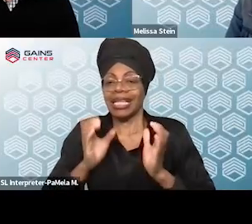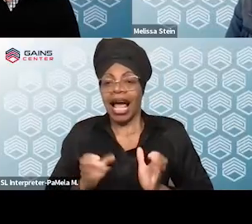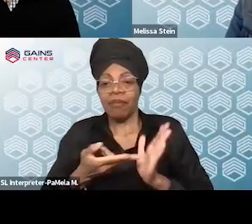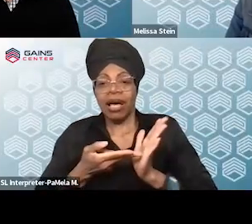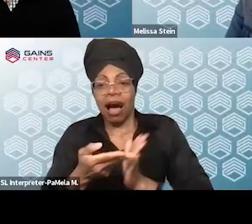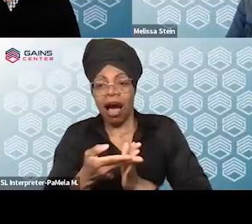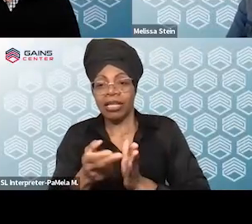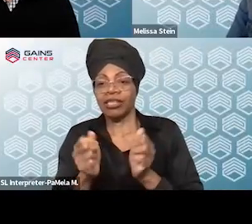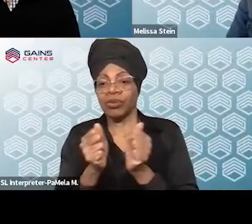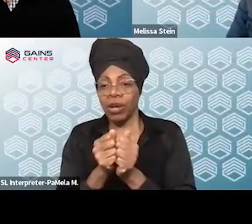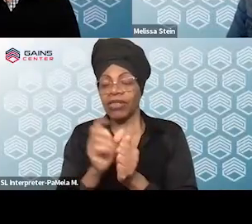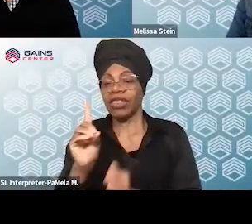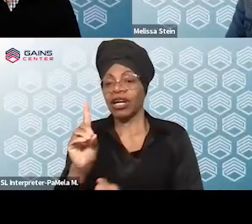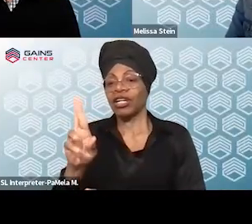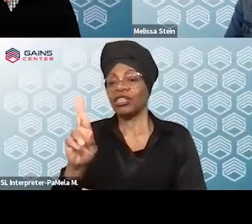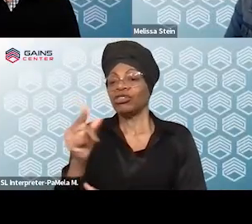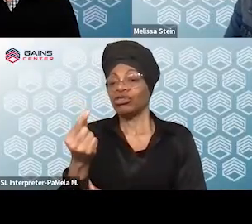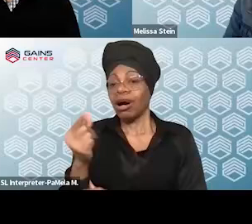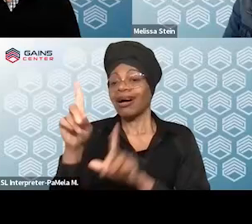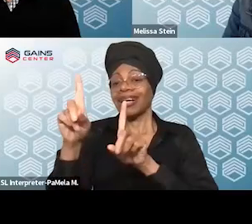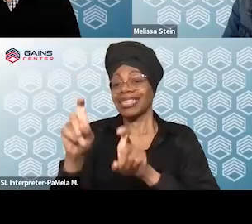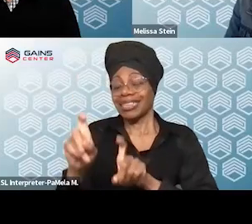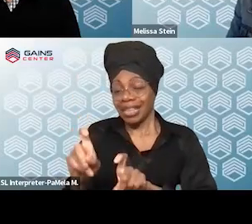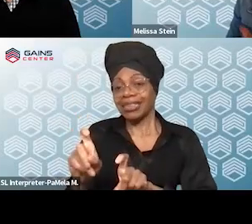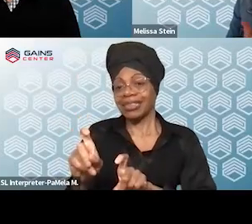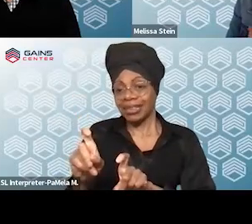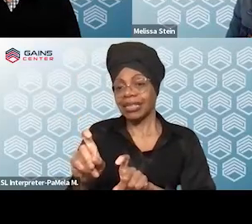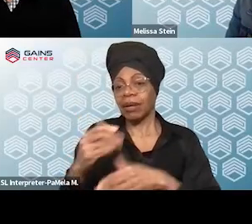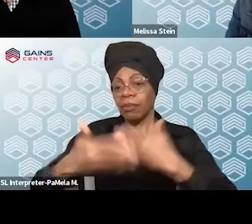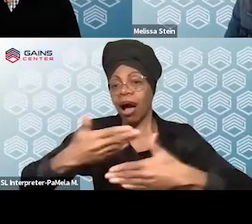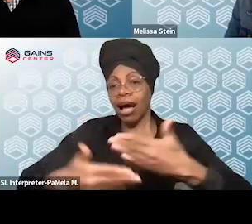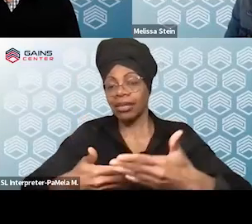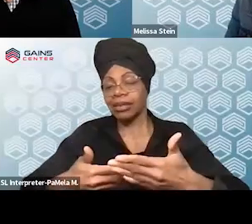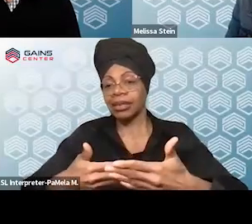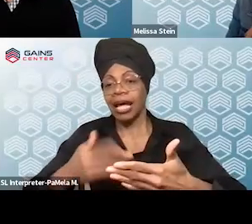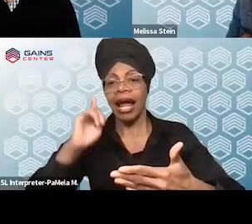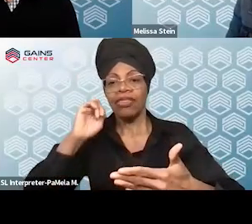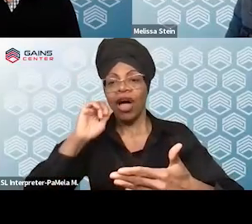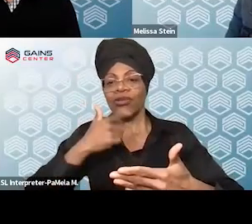And so I thought that that was really interesting that this commenter is owning that he is the person